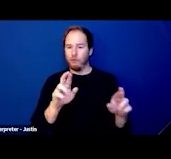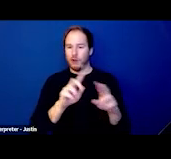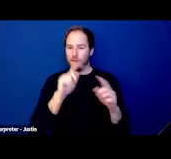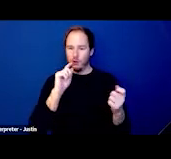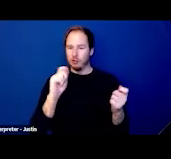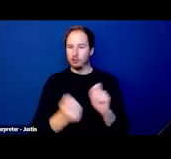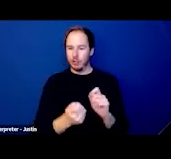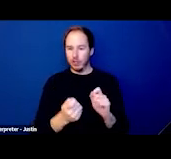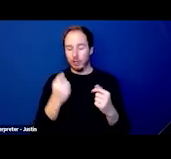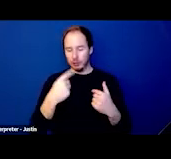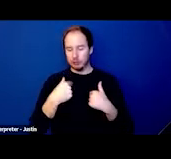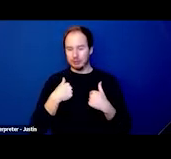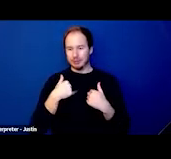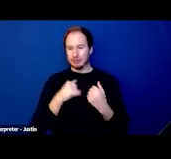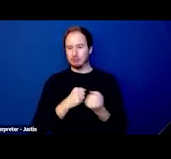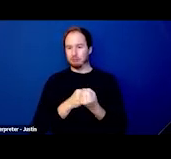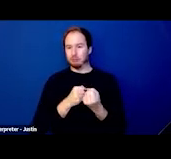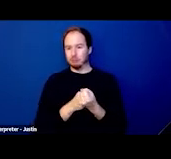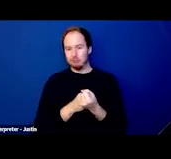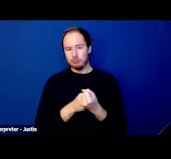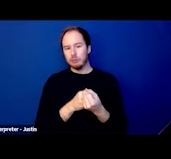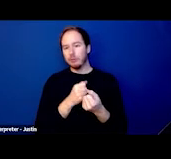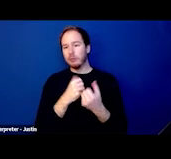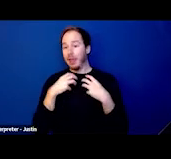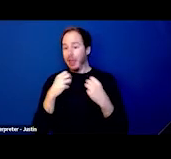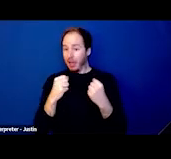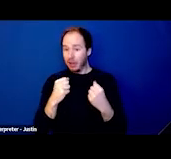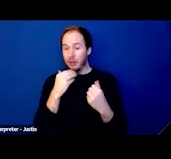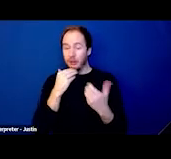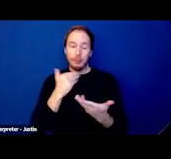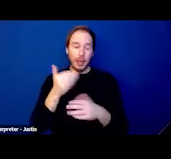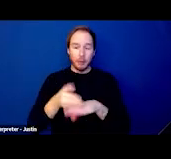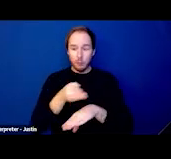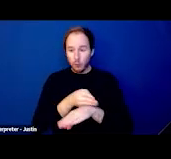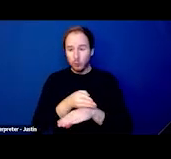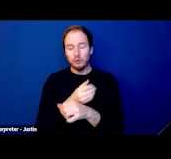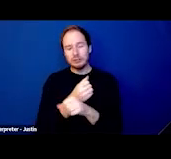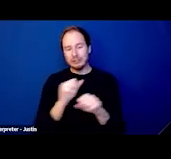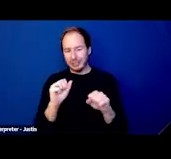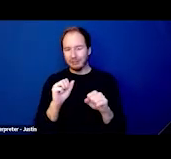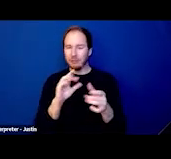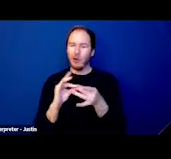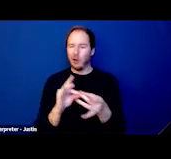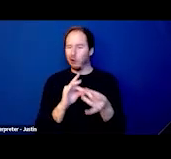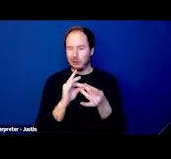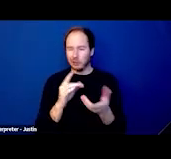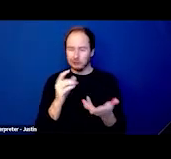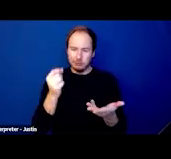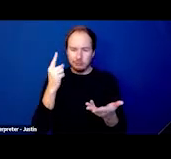while still promoting greater health and safety. This all ties in together, because as you're doing that,